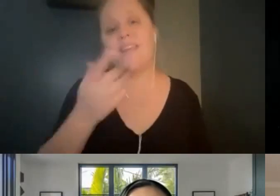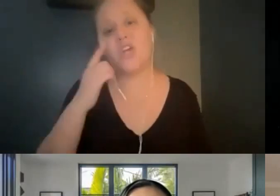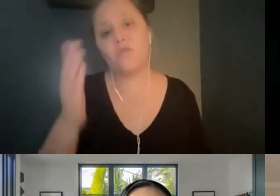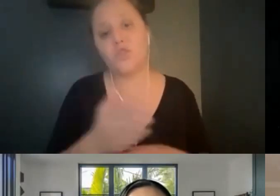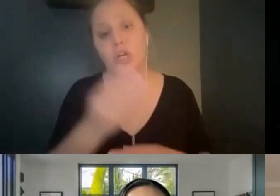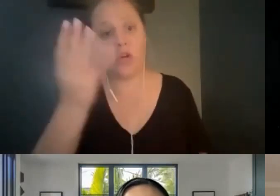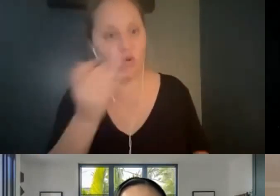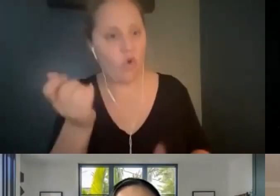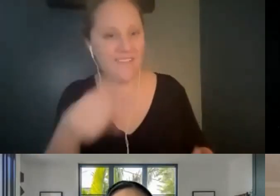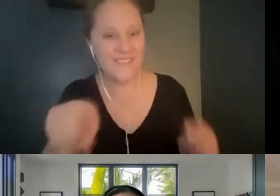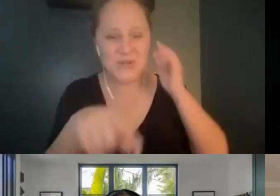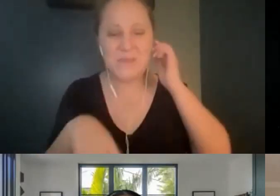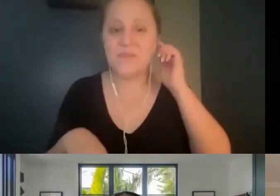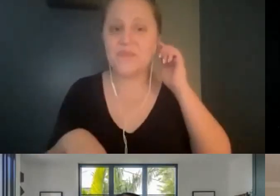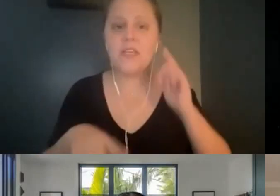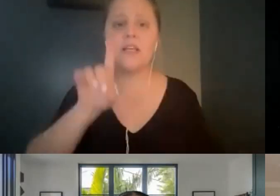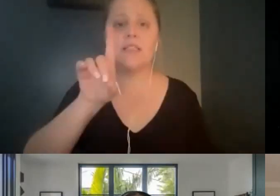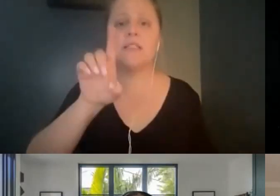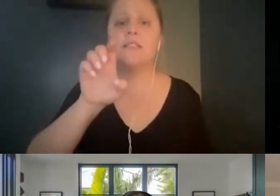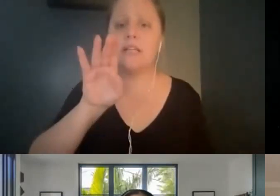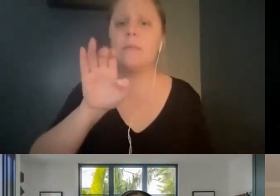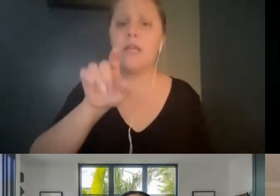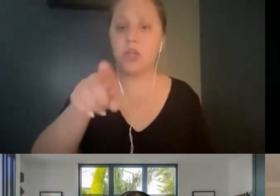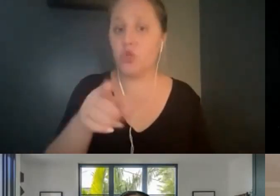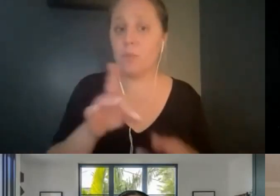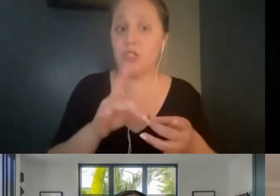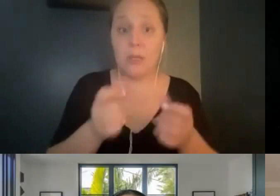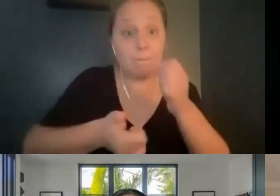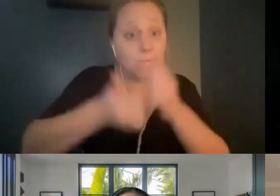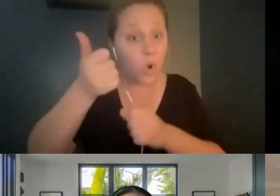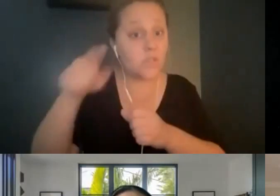you, that Debbie had mentioned a lot of those are free resources, right? So,